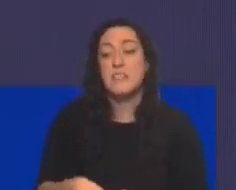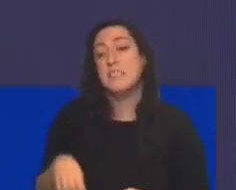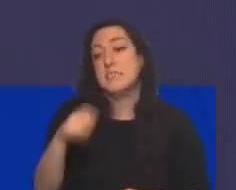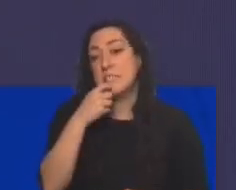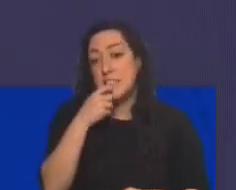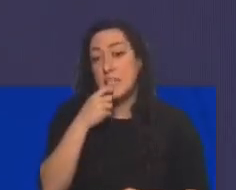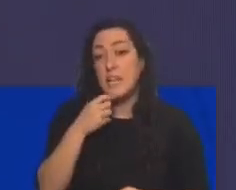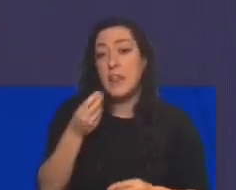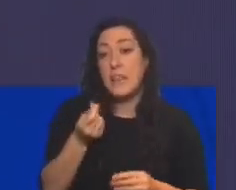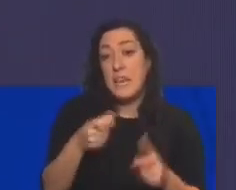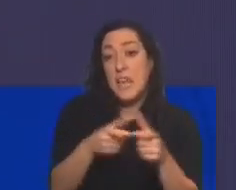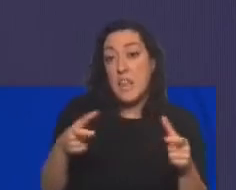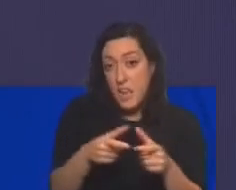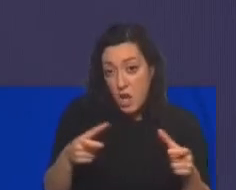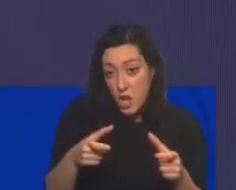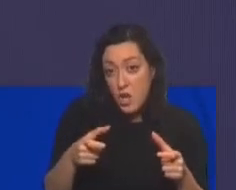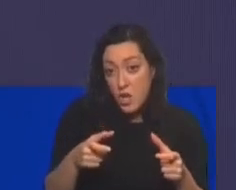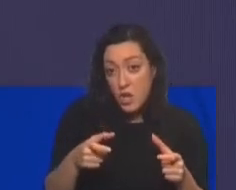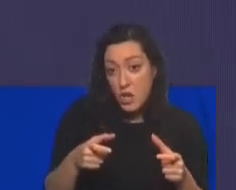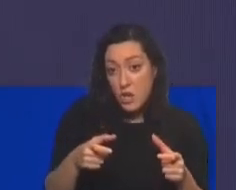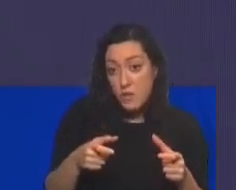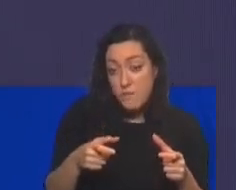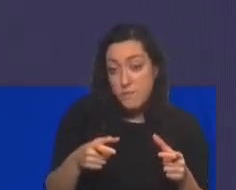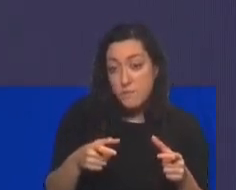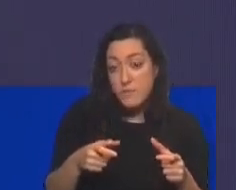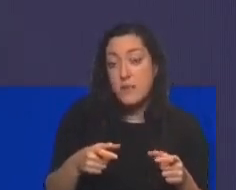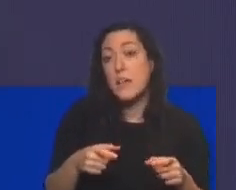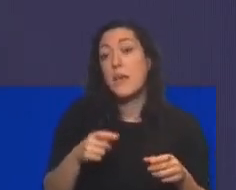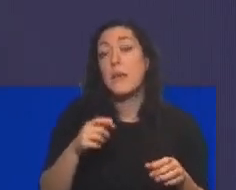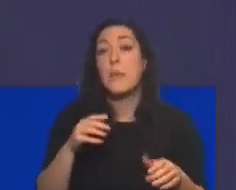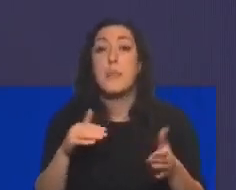function of money demand now depends on my inter-temporal path of